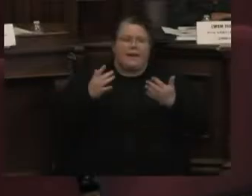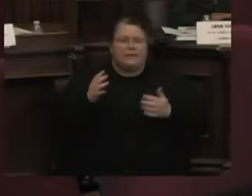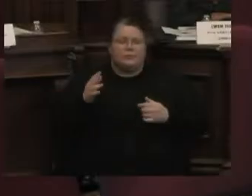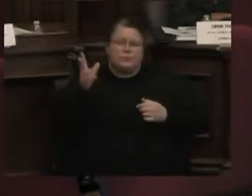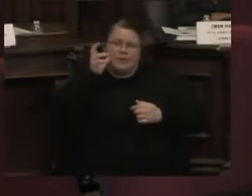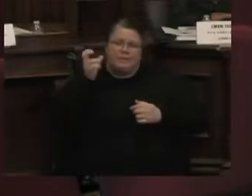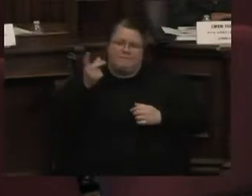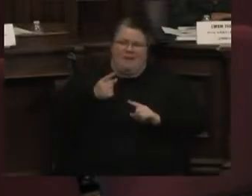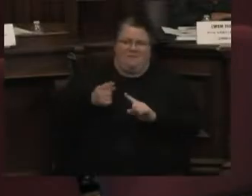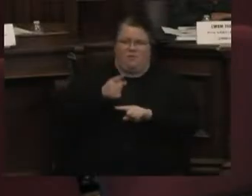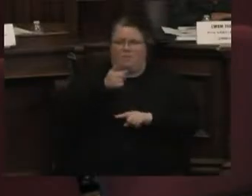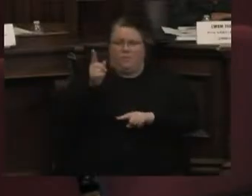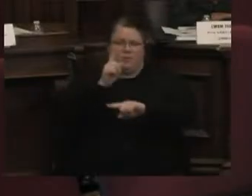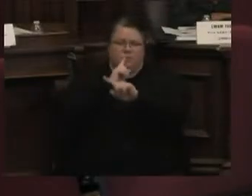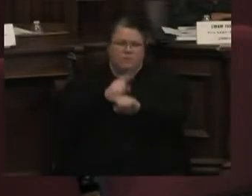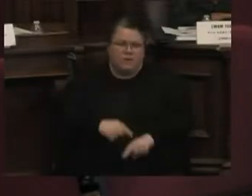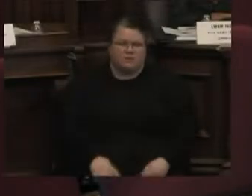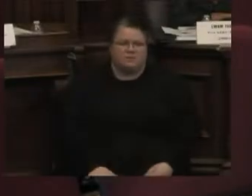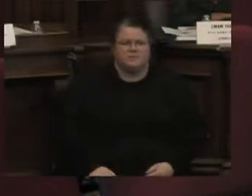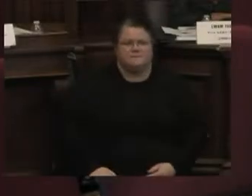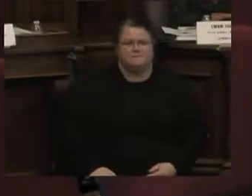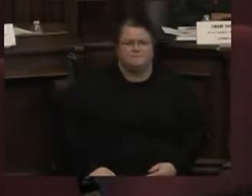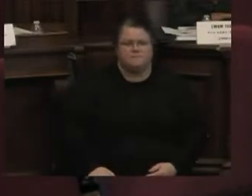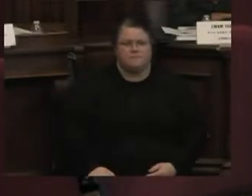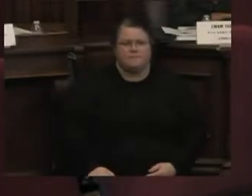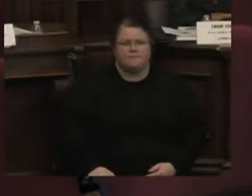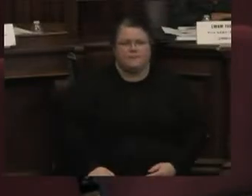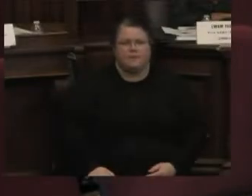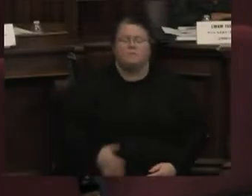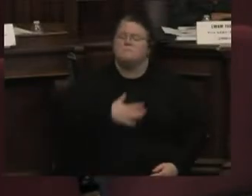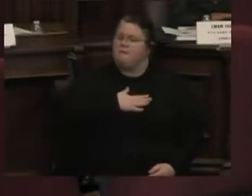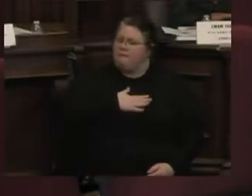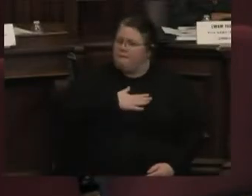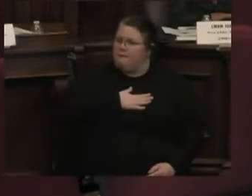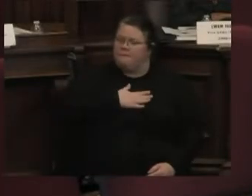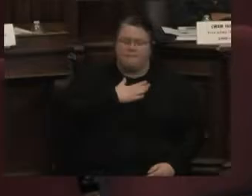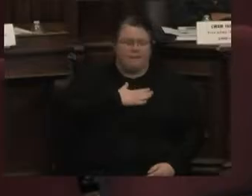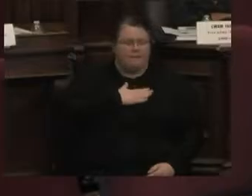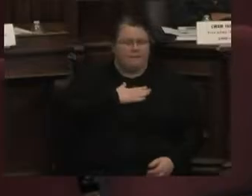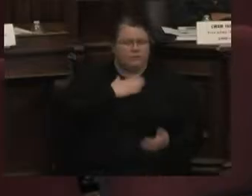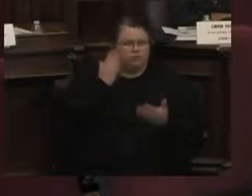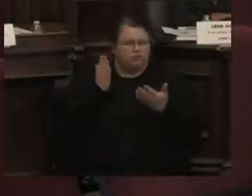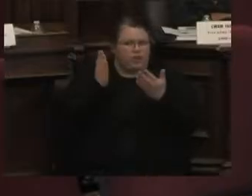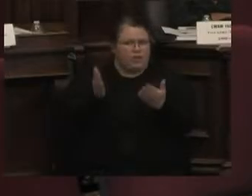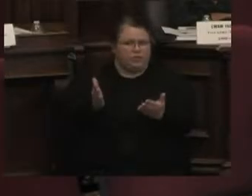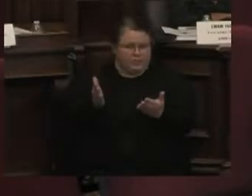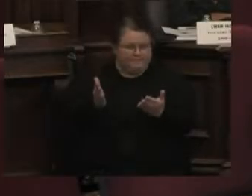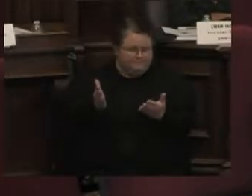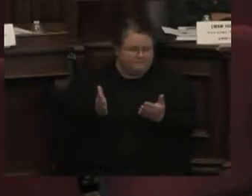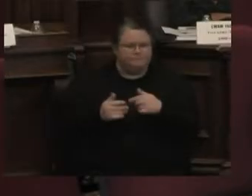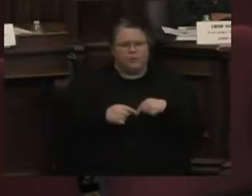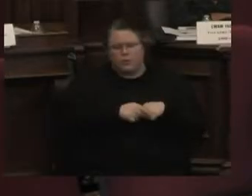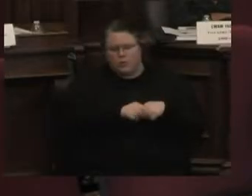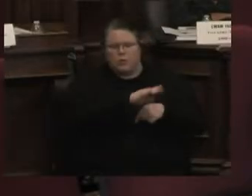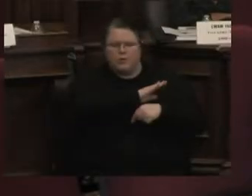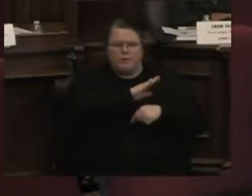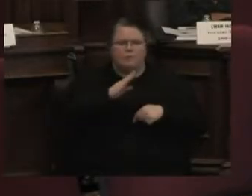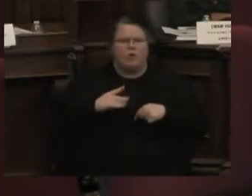it. We're still waiting to hear